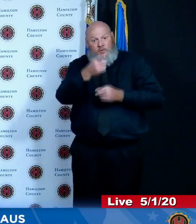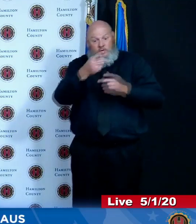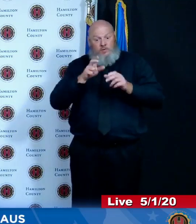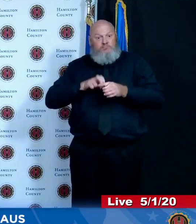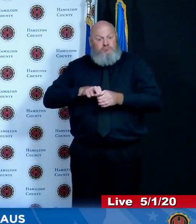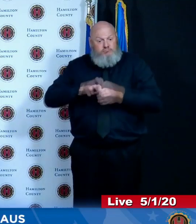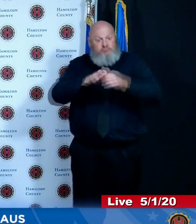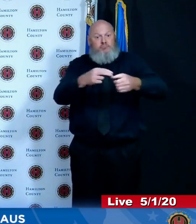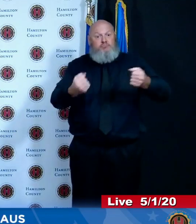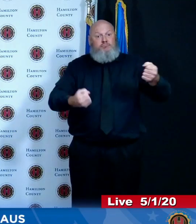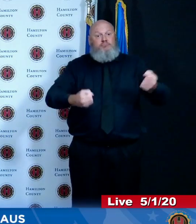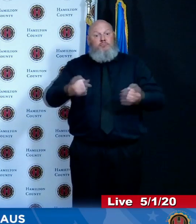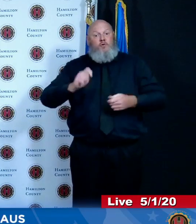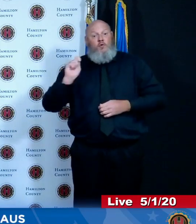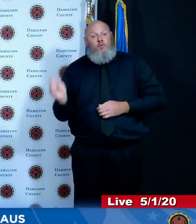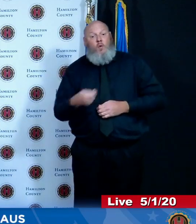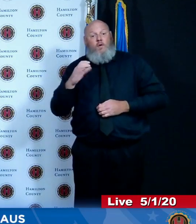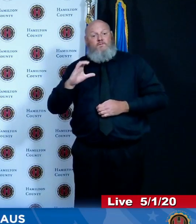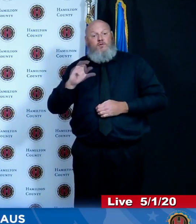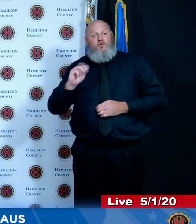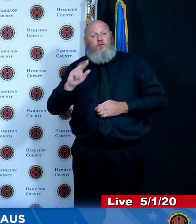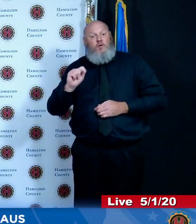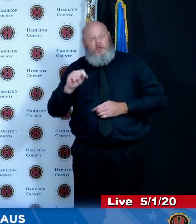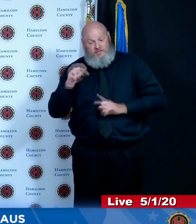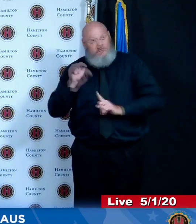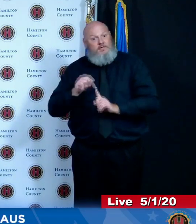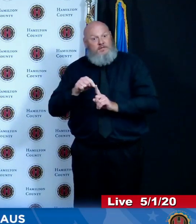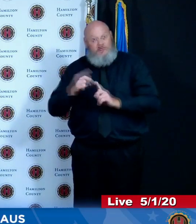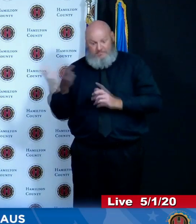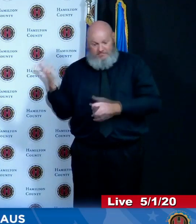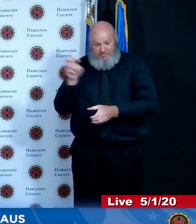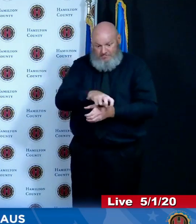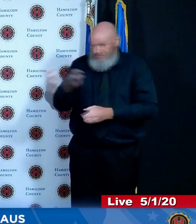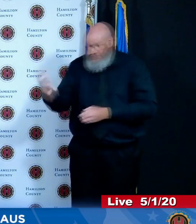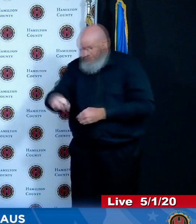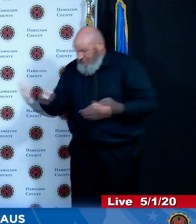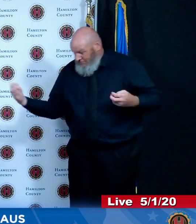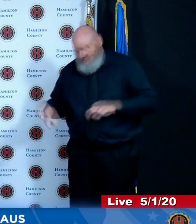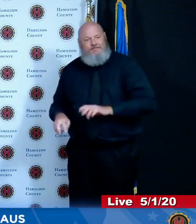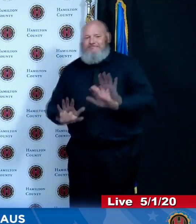asked for that update at least once a week next and Greg's gonna expound on